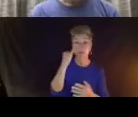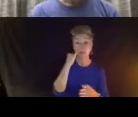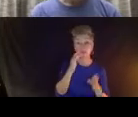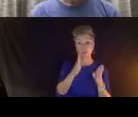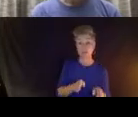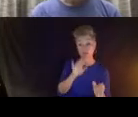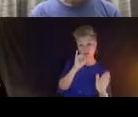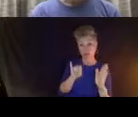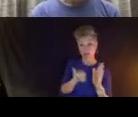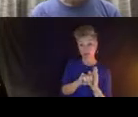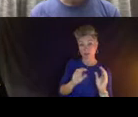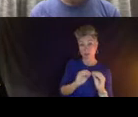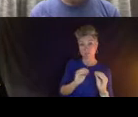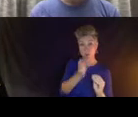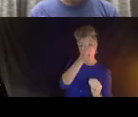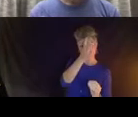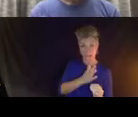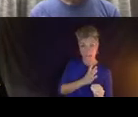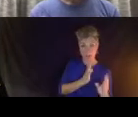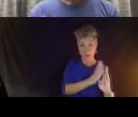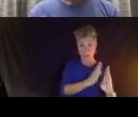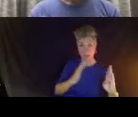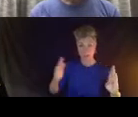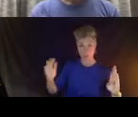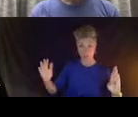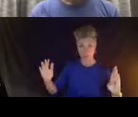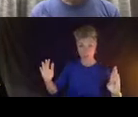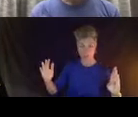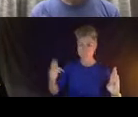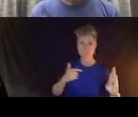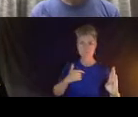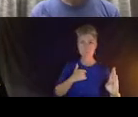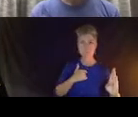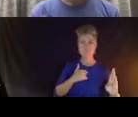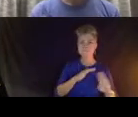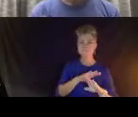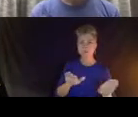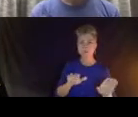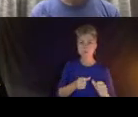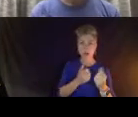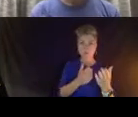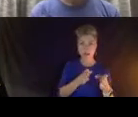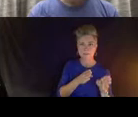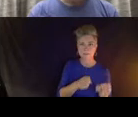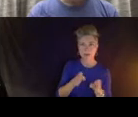more on the masculine continuum, I'm not going to recommend methods that may contain estrogen.